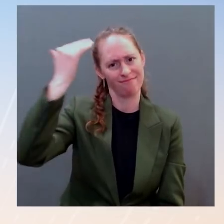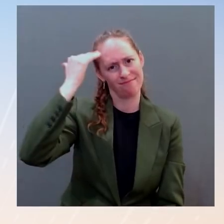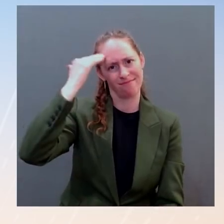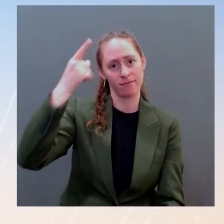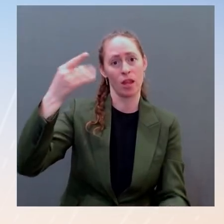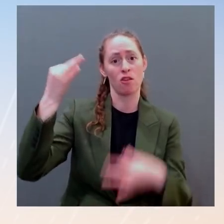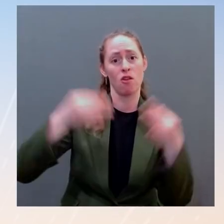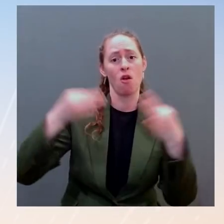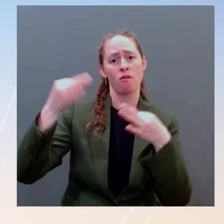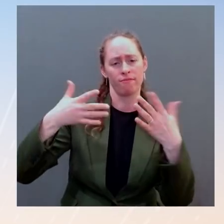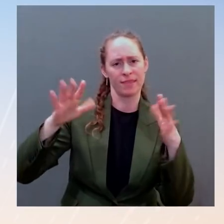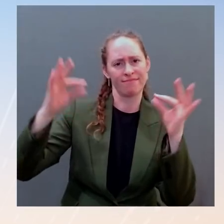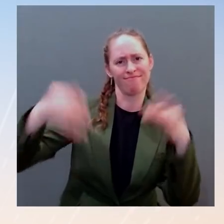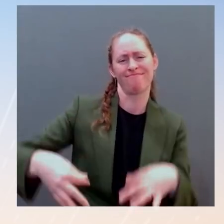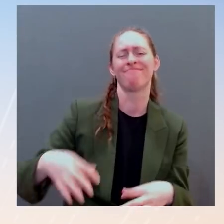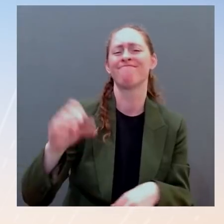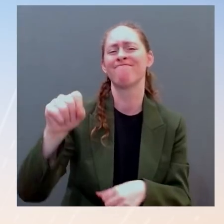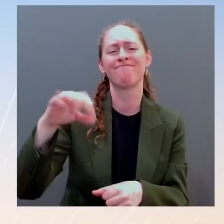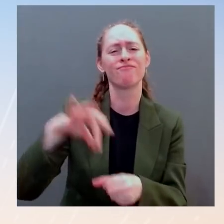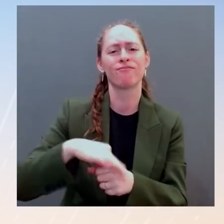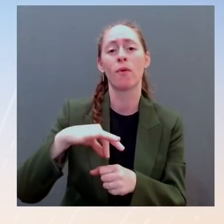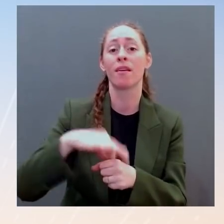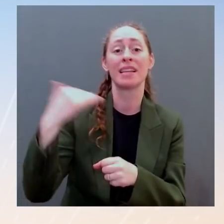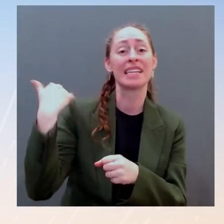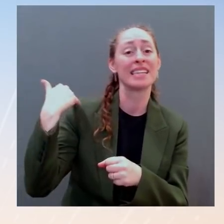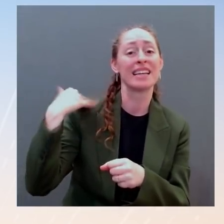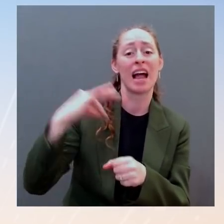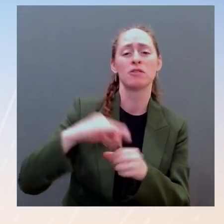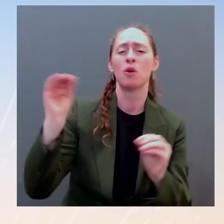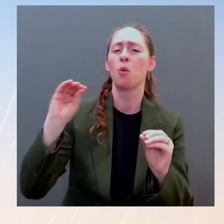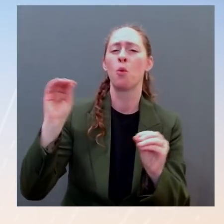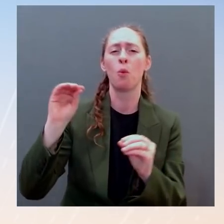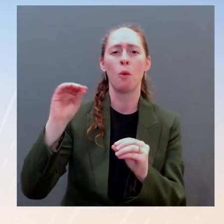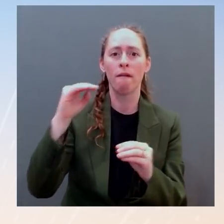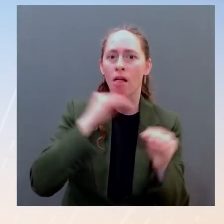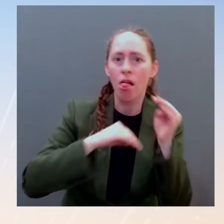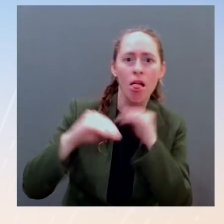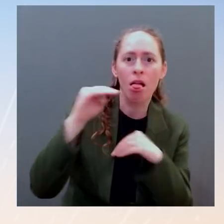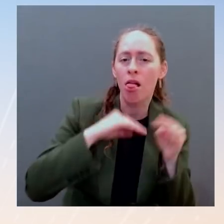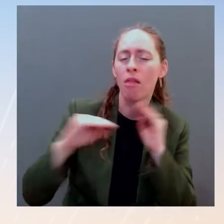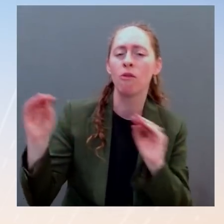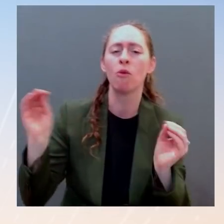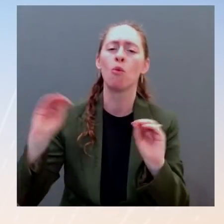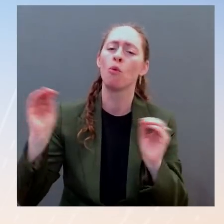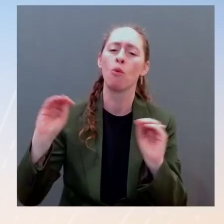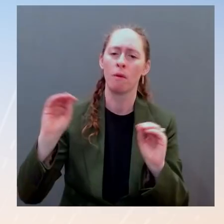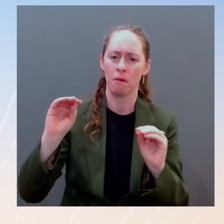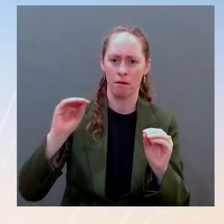And has the White House done enough to push back and to make it clear that the election was not stolen? Ms. Psaki: I think that speaks